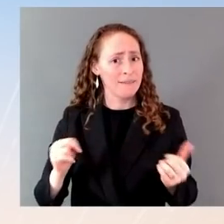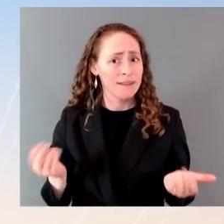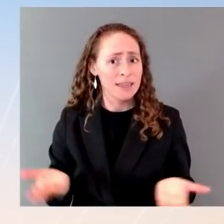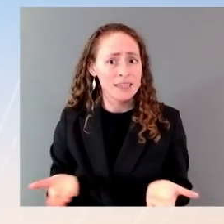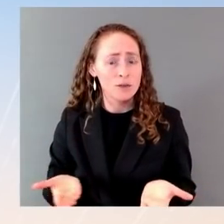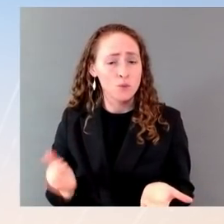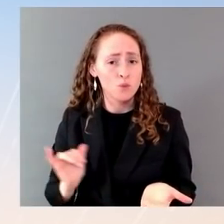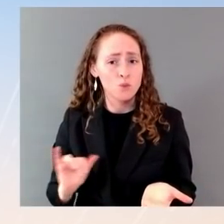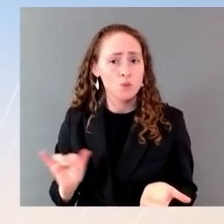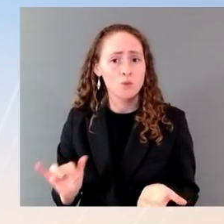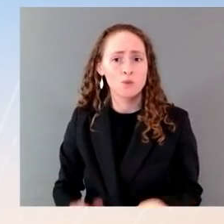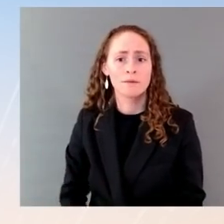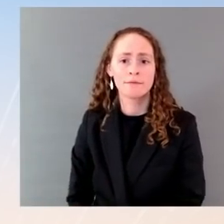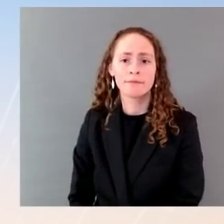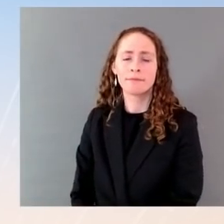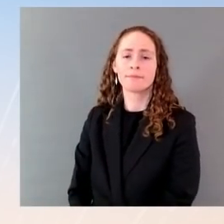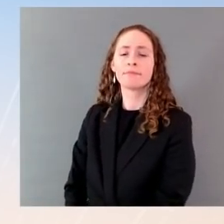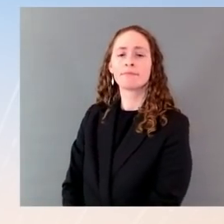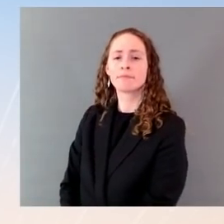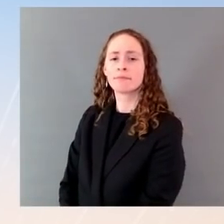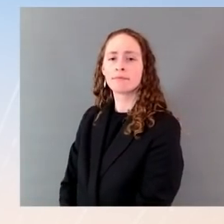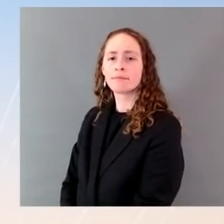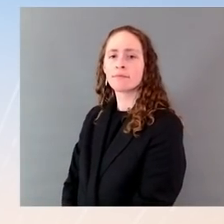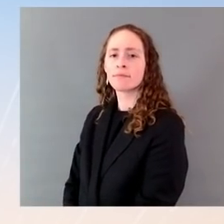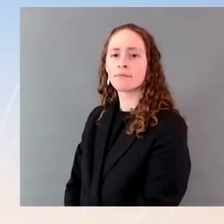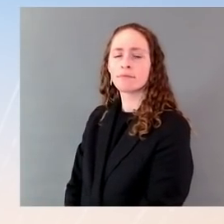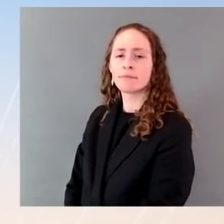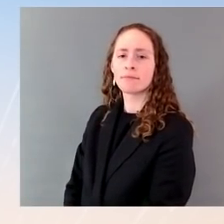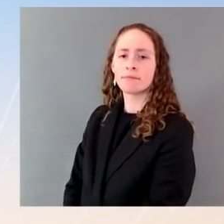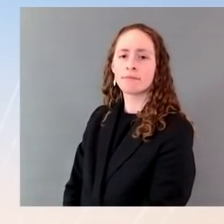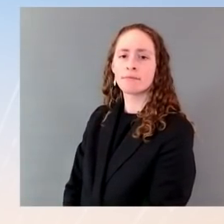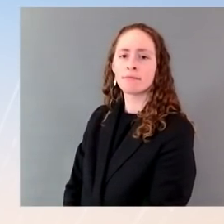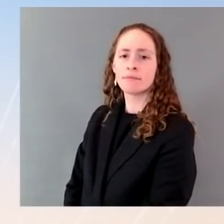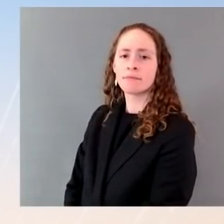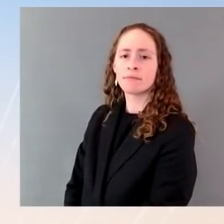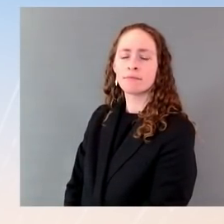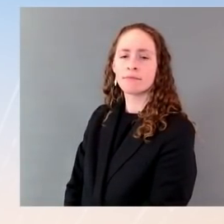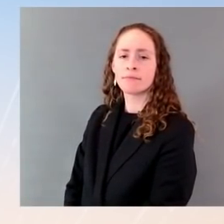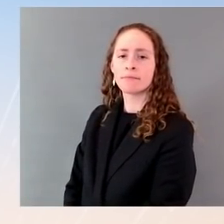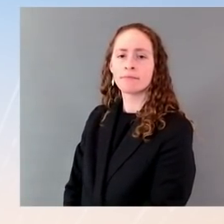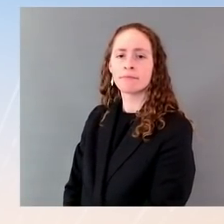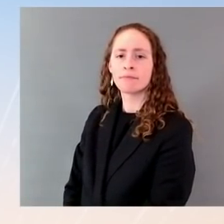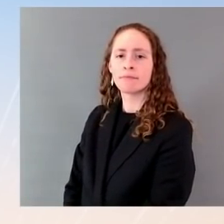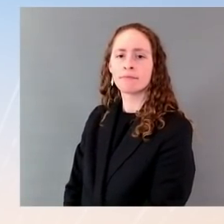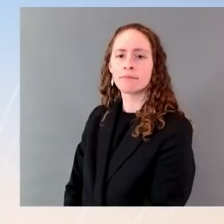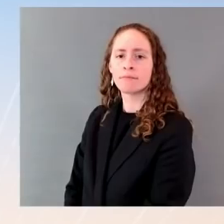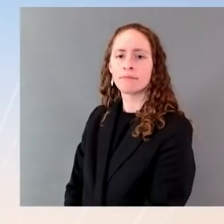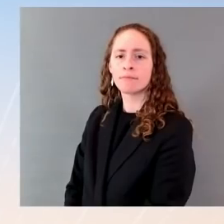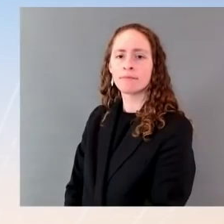with both the outgoing and incoming German governments on the issue of Nord Stream 2 in the context of a potential invasion.